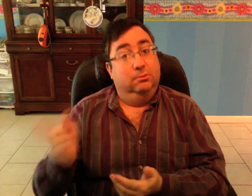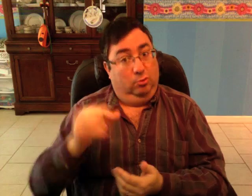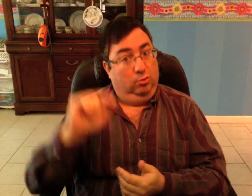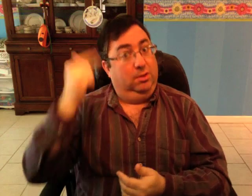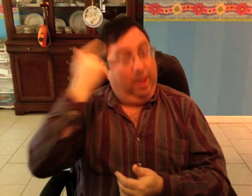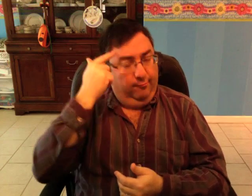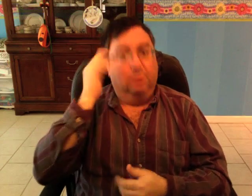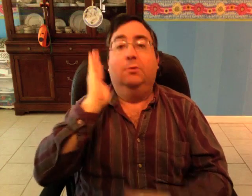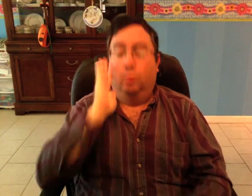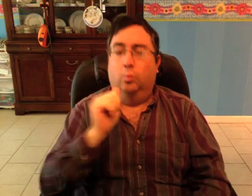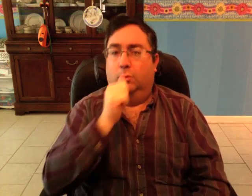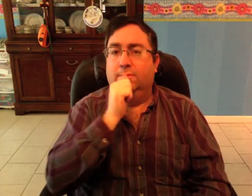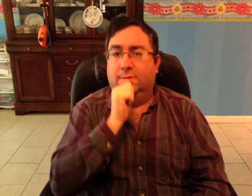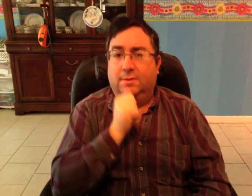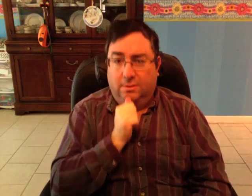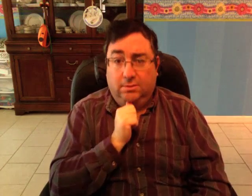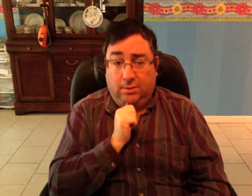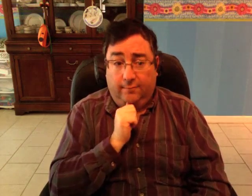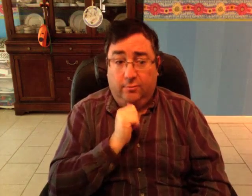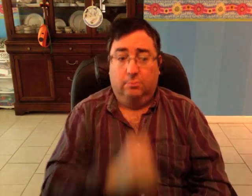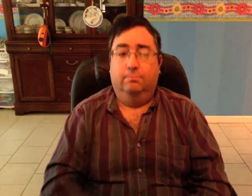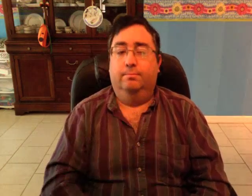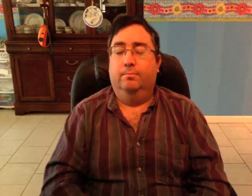So, the governments will suffer.